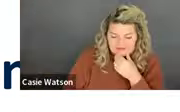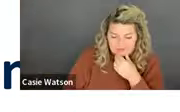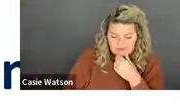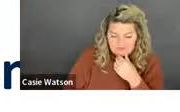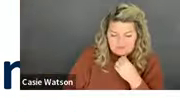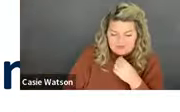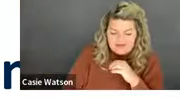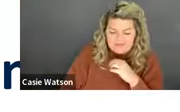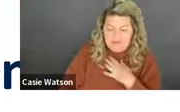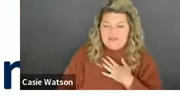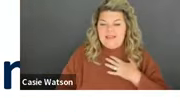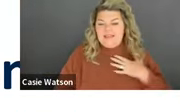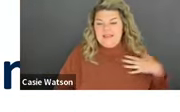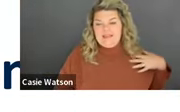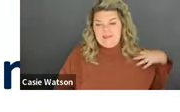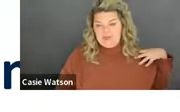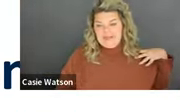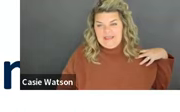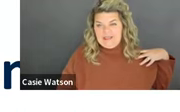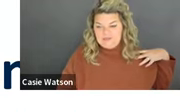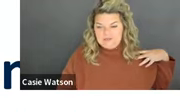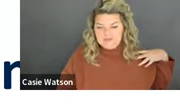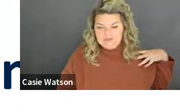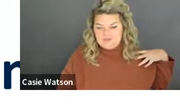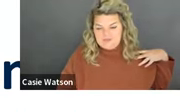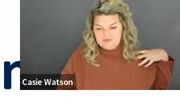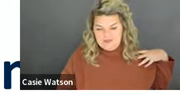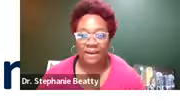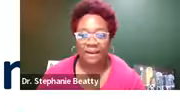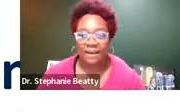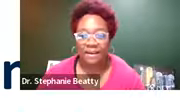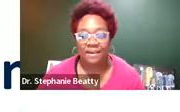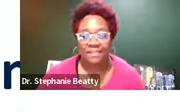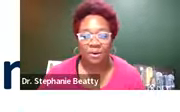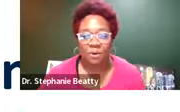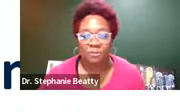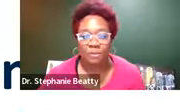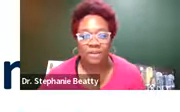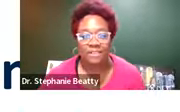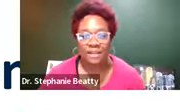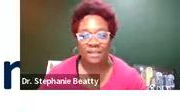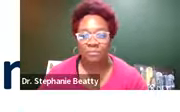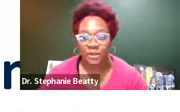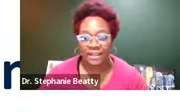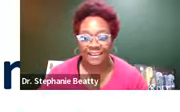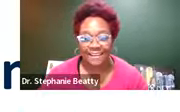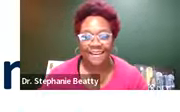84% of people say D, lip reading. Okay, so most people are saying lip reading.